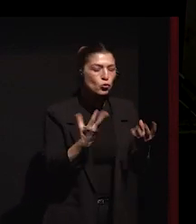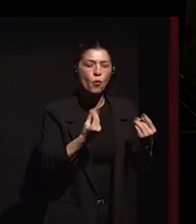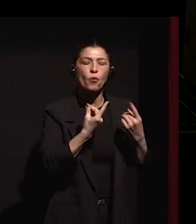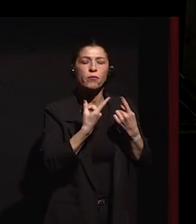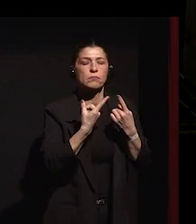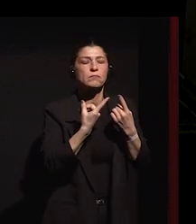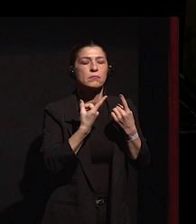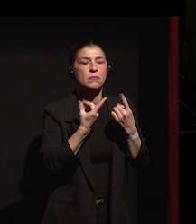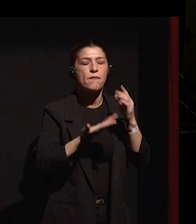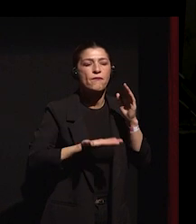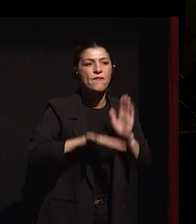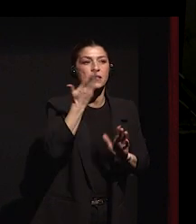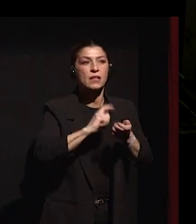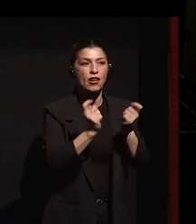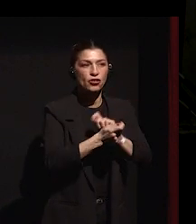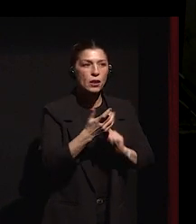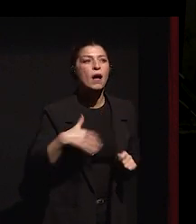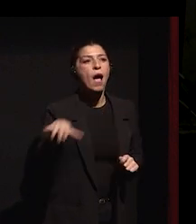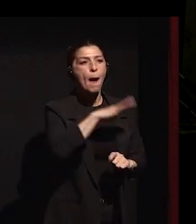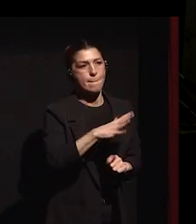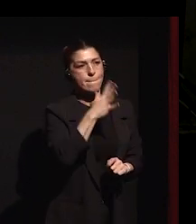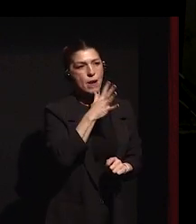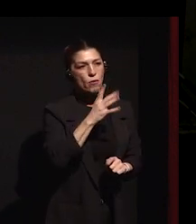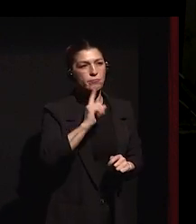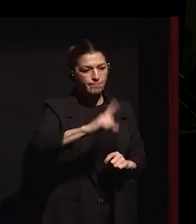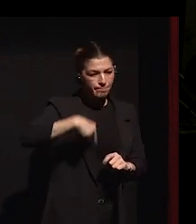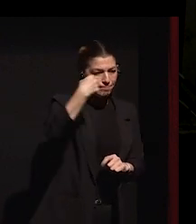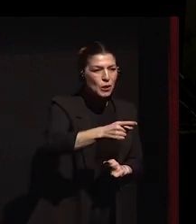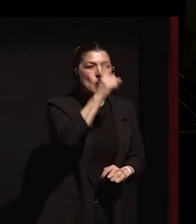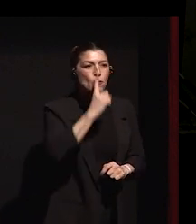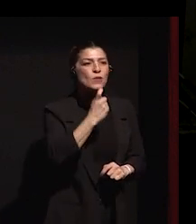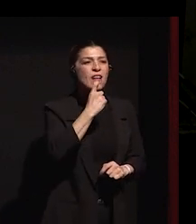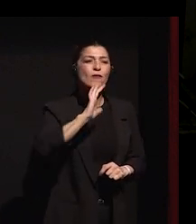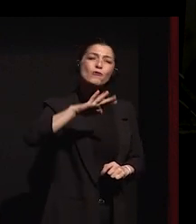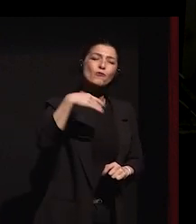So we know that in another hundred years it will be different again. And I believe better